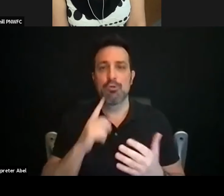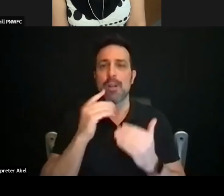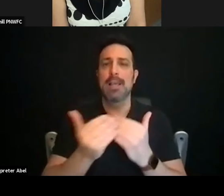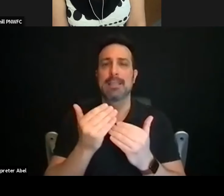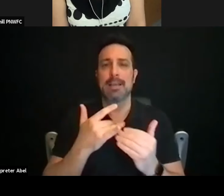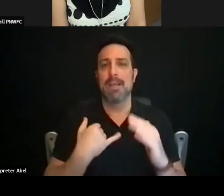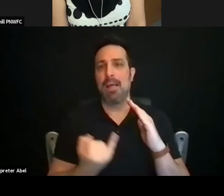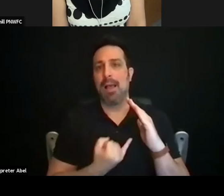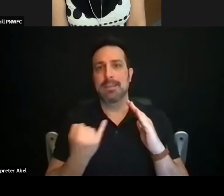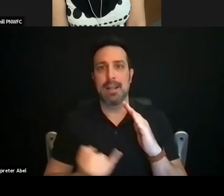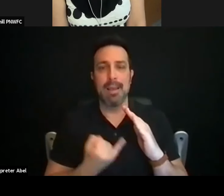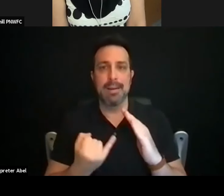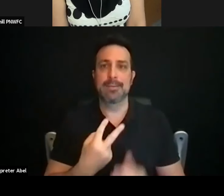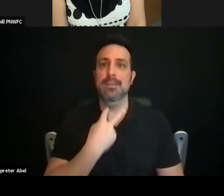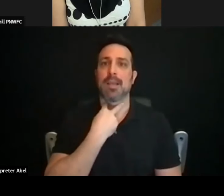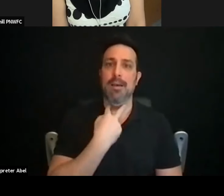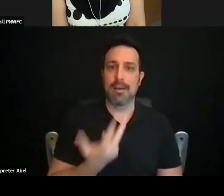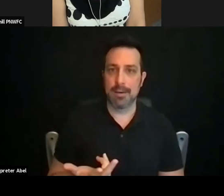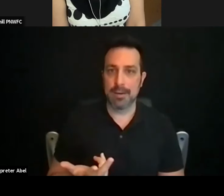so. So especially in the time of the pandemic, it's hard